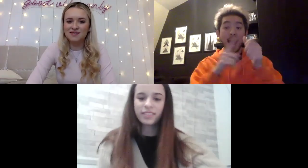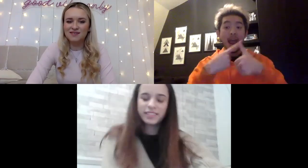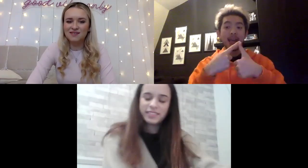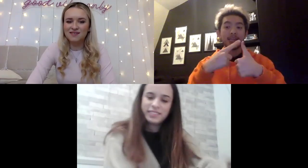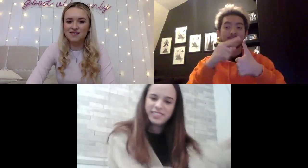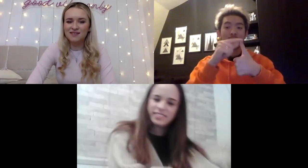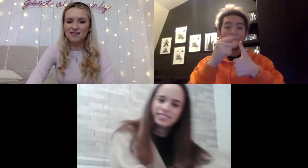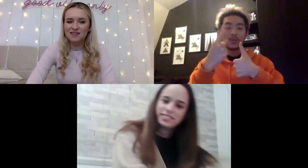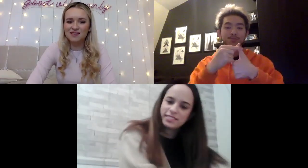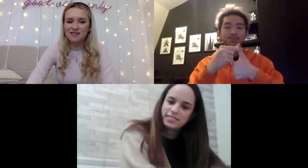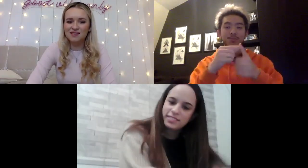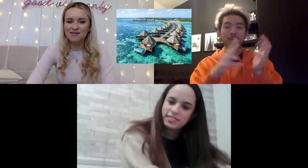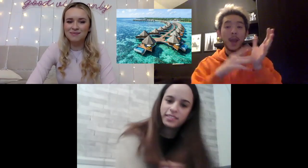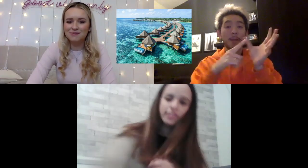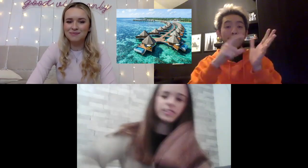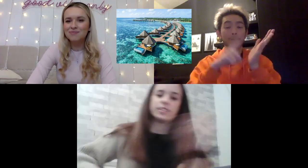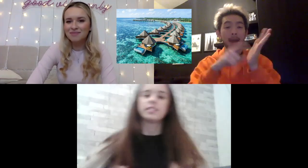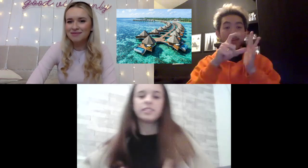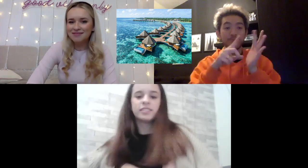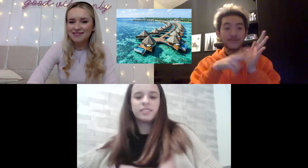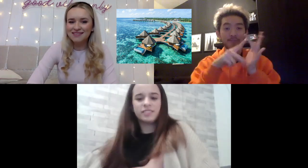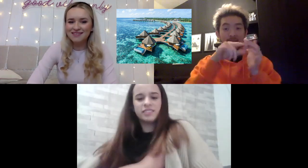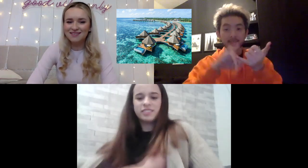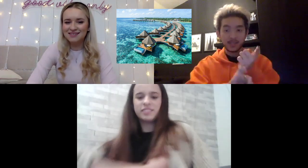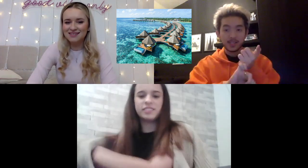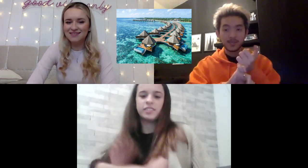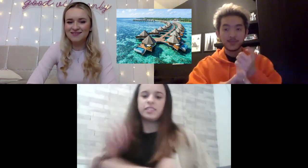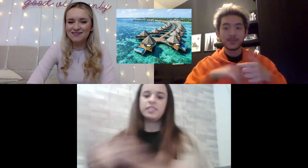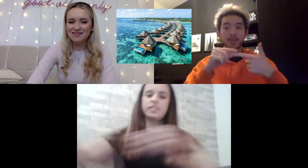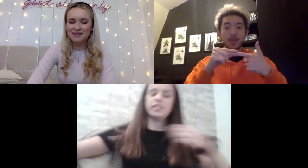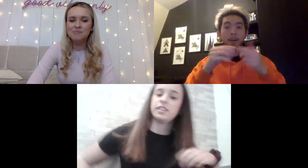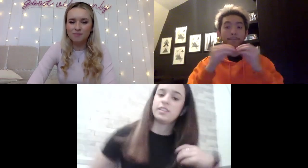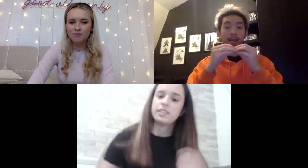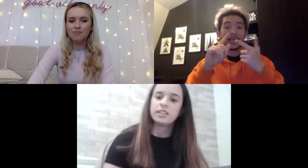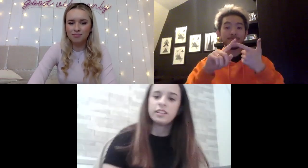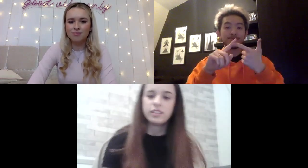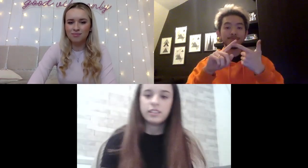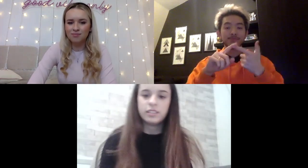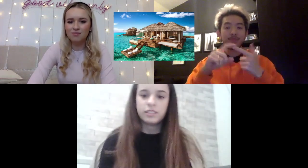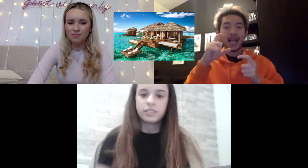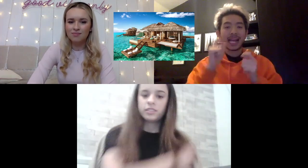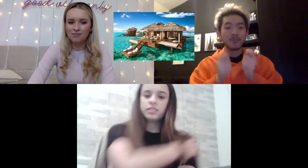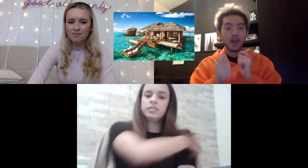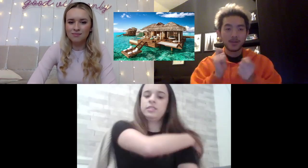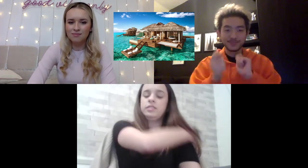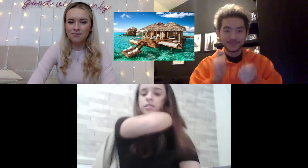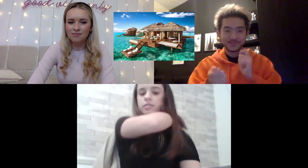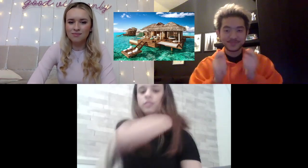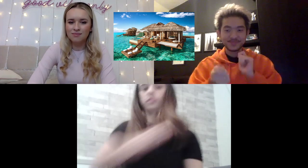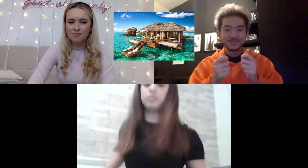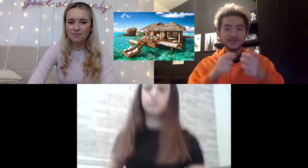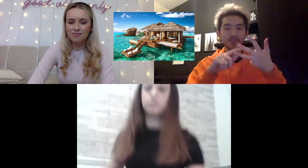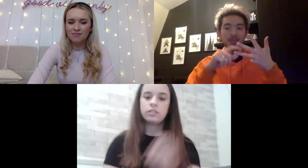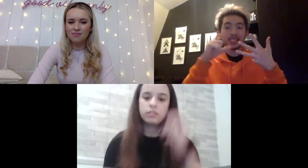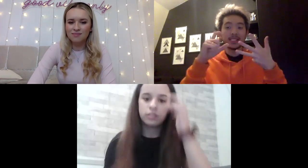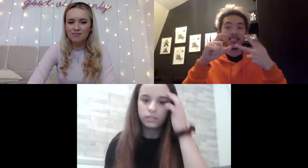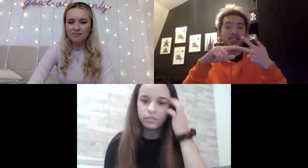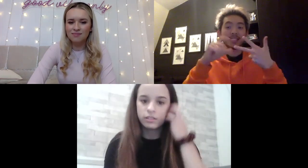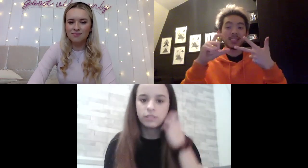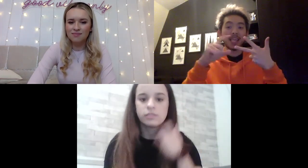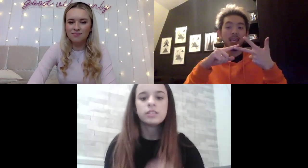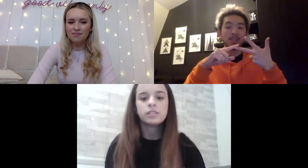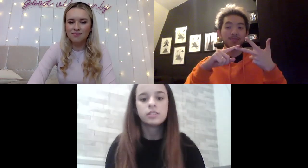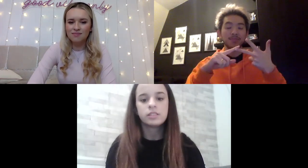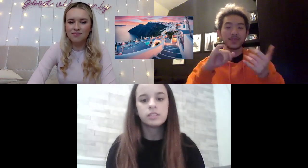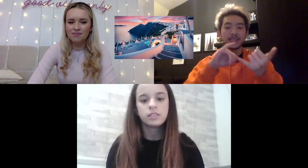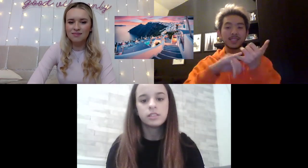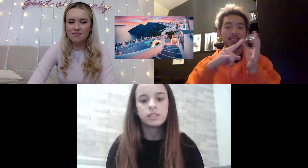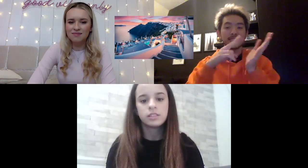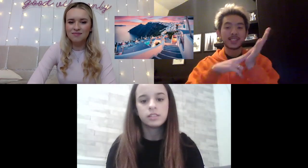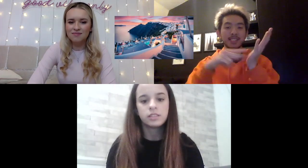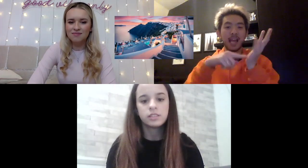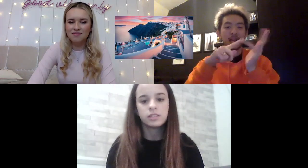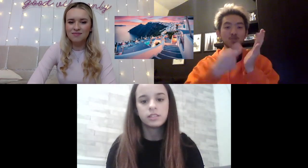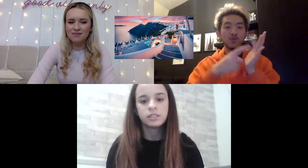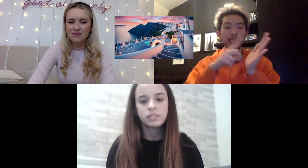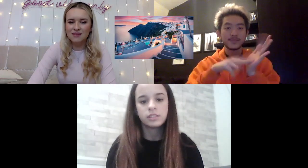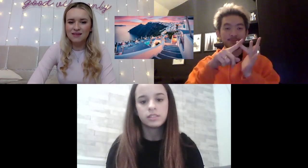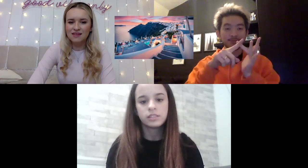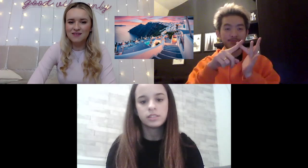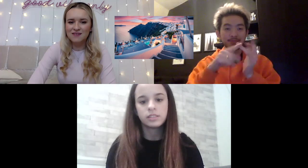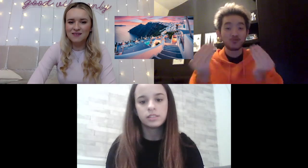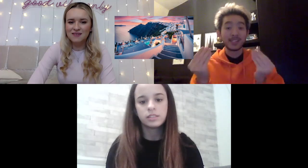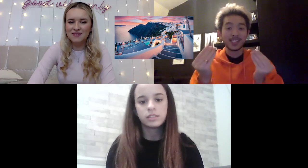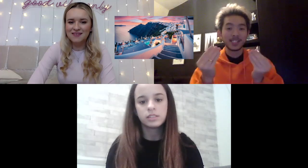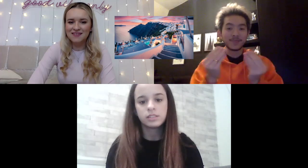A - Maldives B - Caribbean C - Santorini